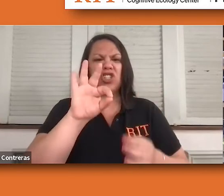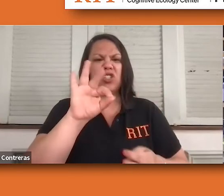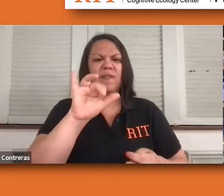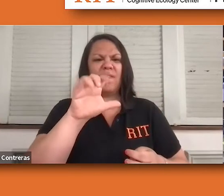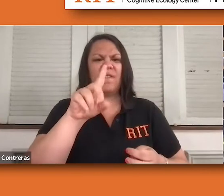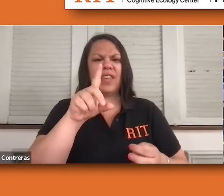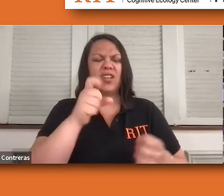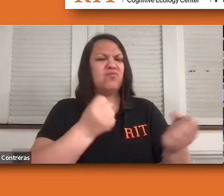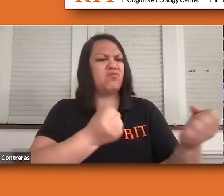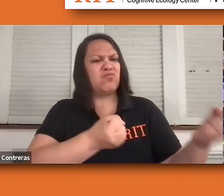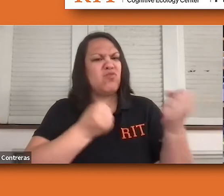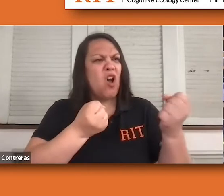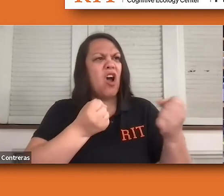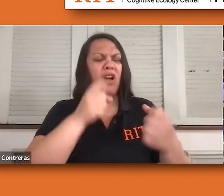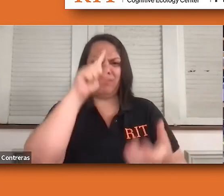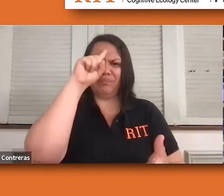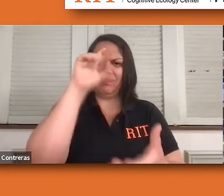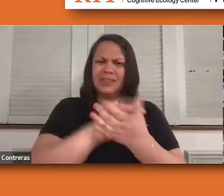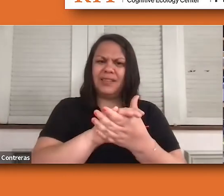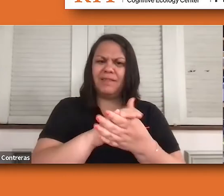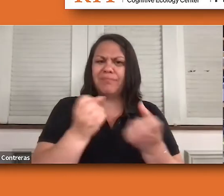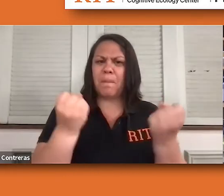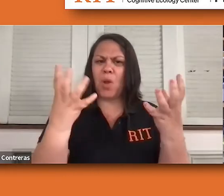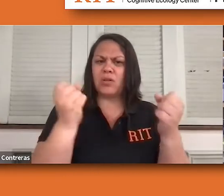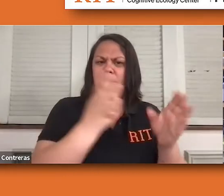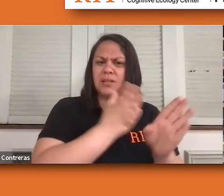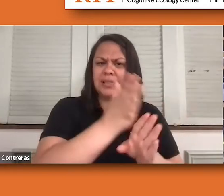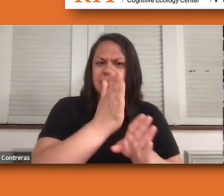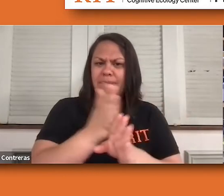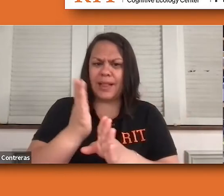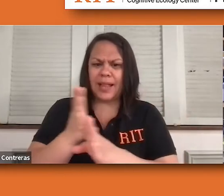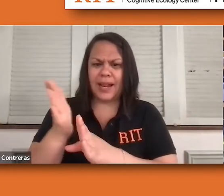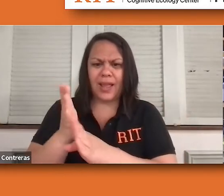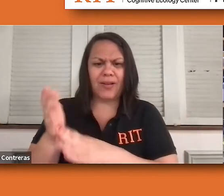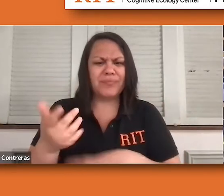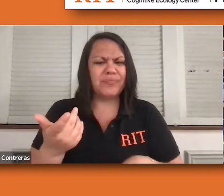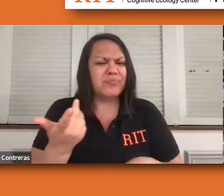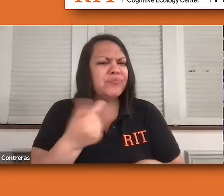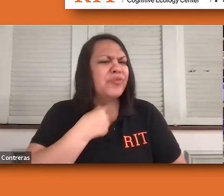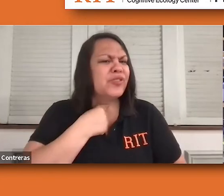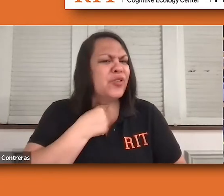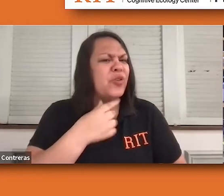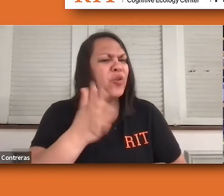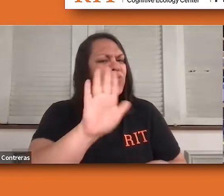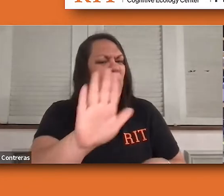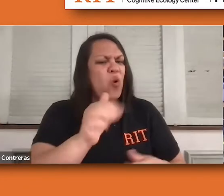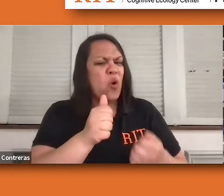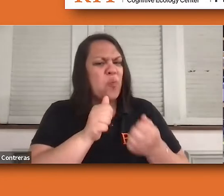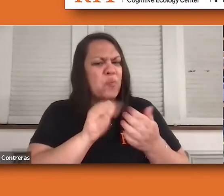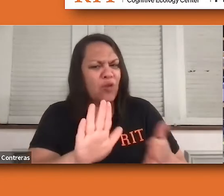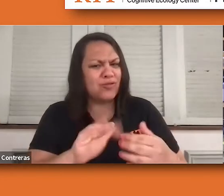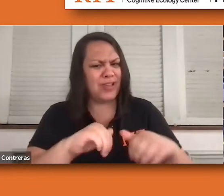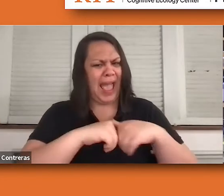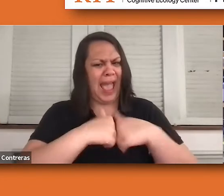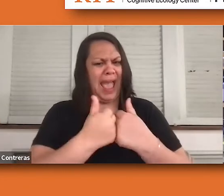So, now there is a growing understanding that good research requires a team of scientists from many different disciplines,